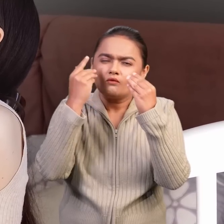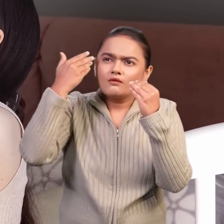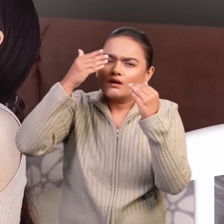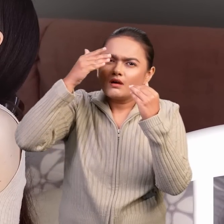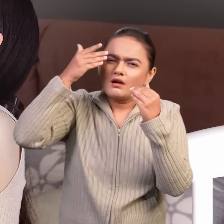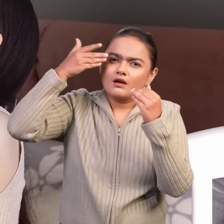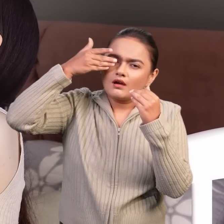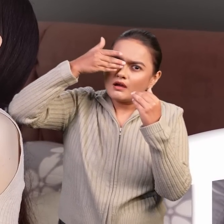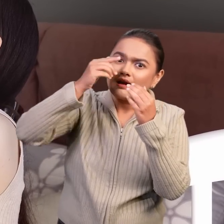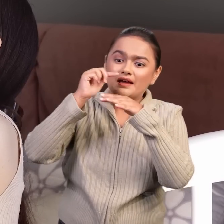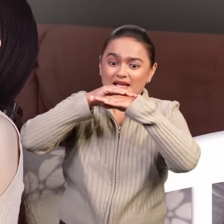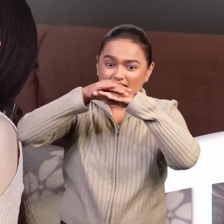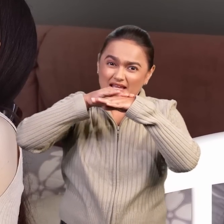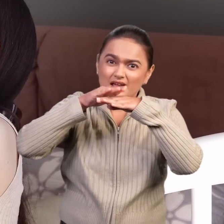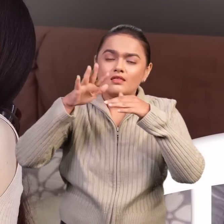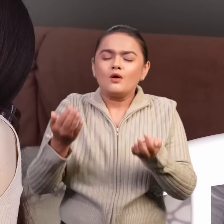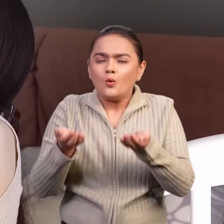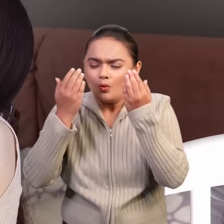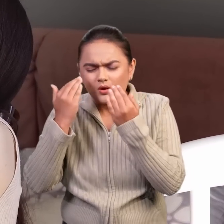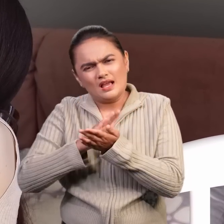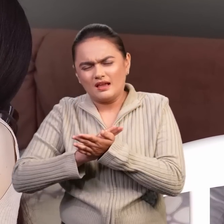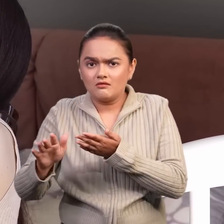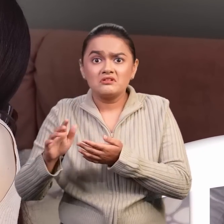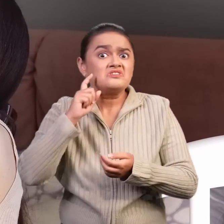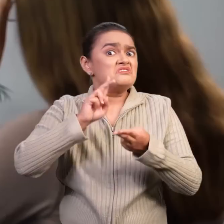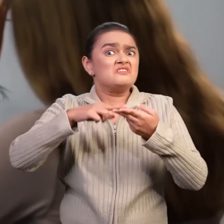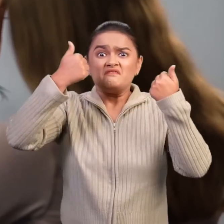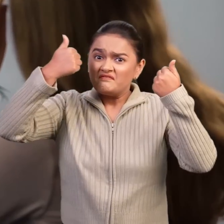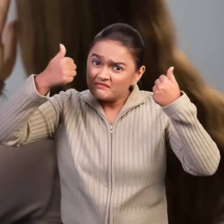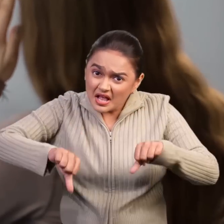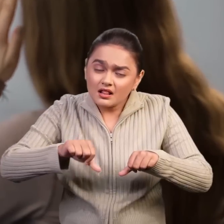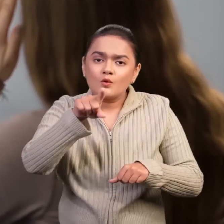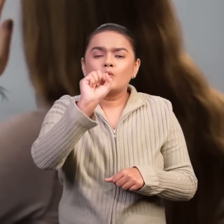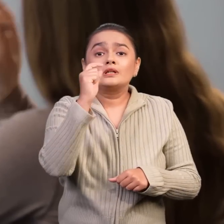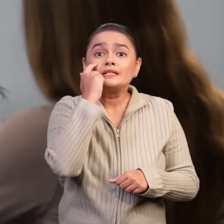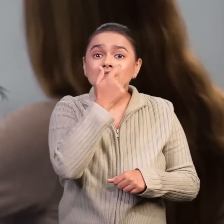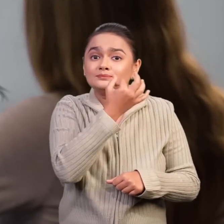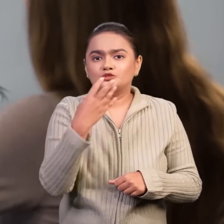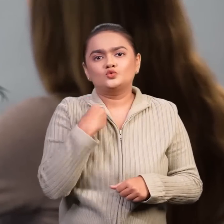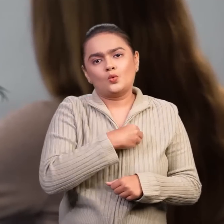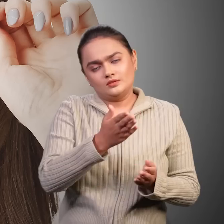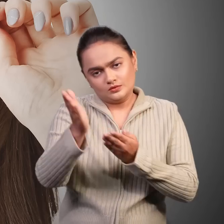or the particle that's only on the surface, and wash it away. If that doesn't work, please meet your ophthalmologist.